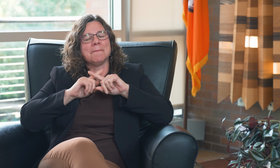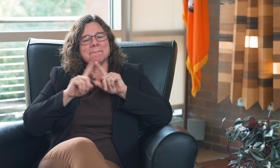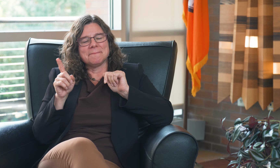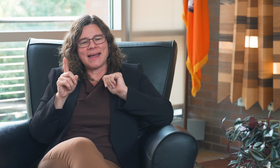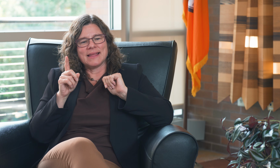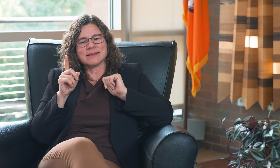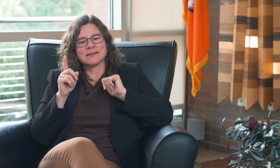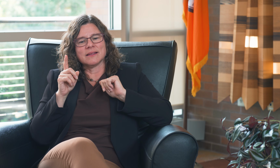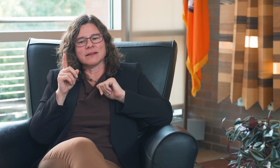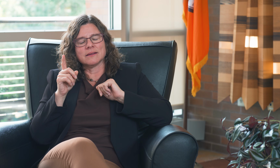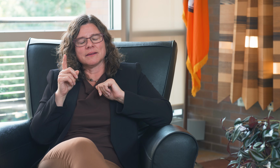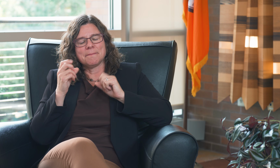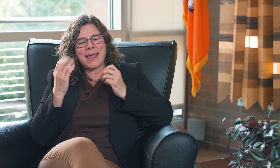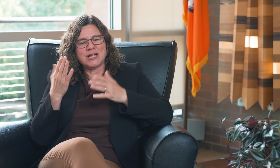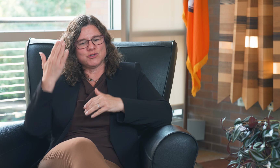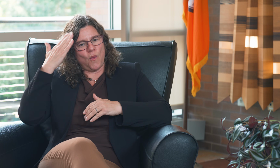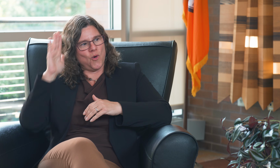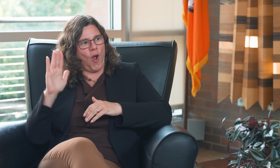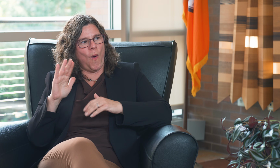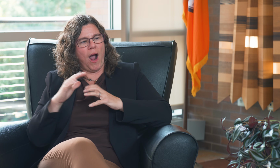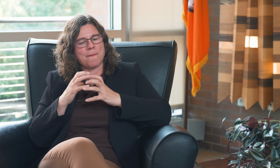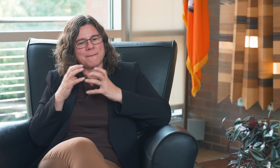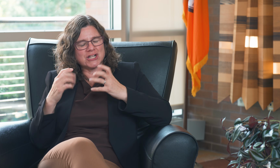but what they don't necessarily know